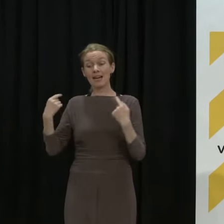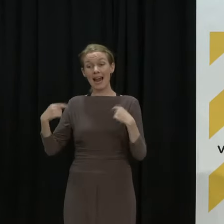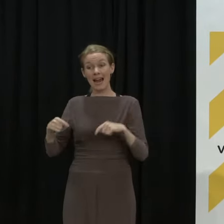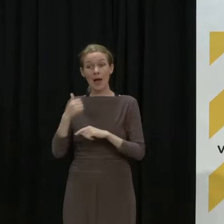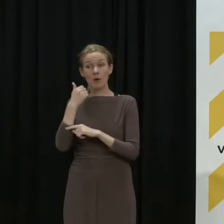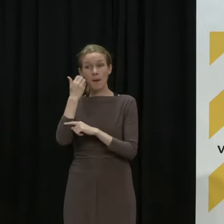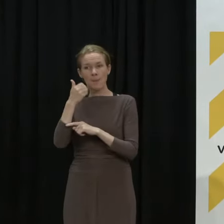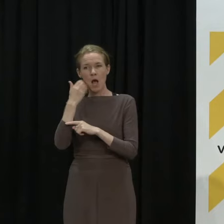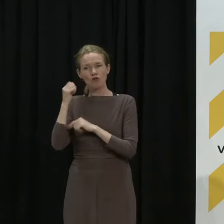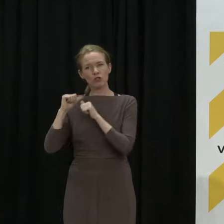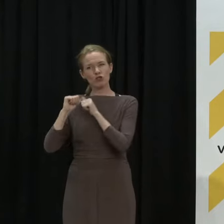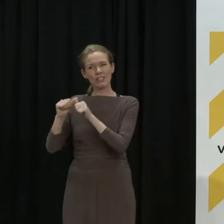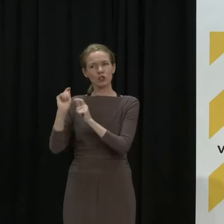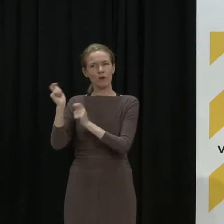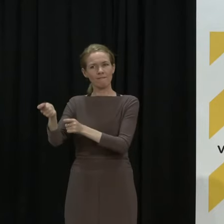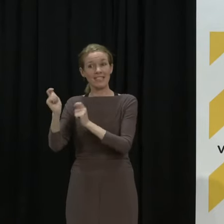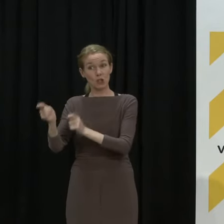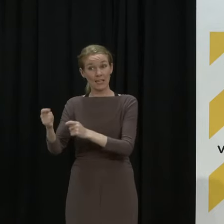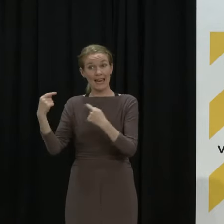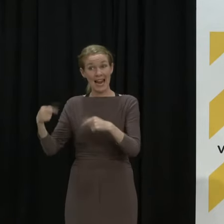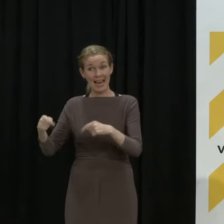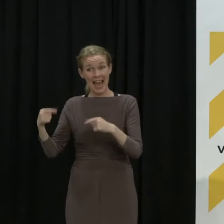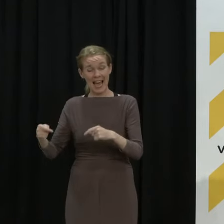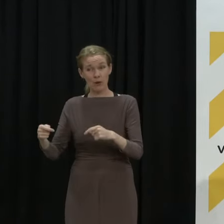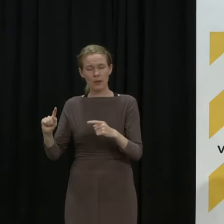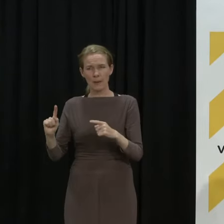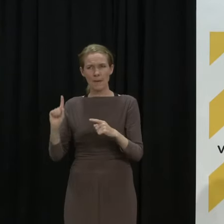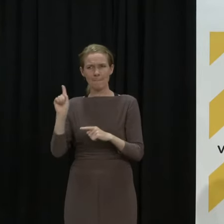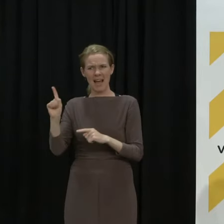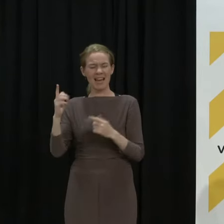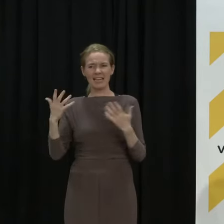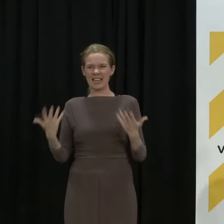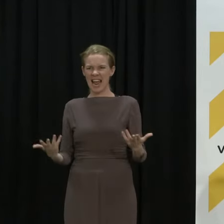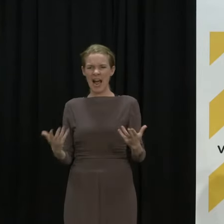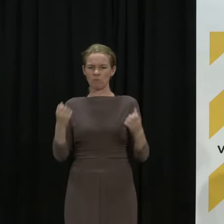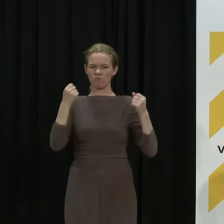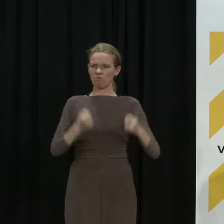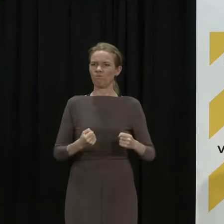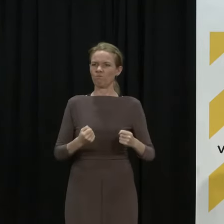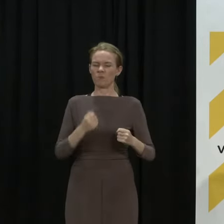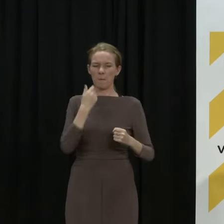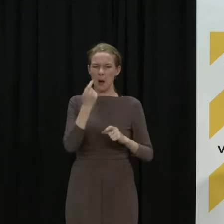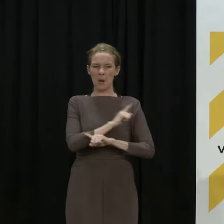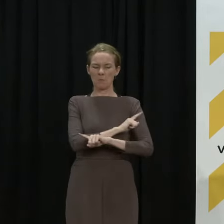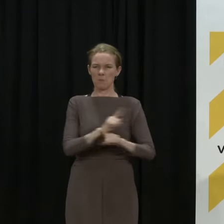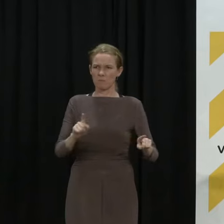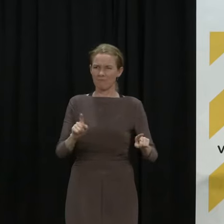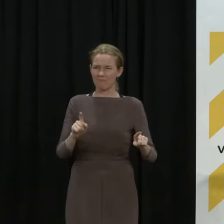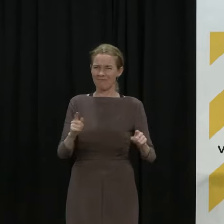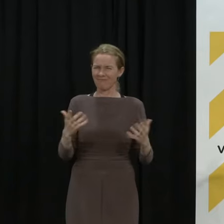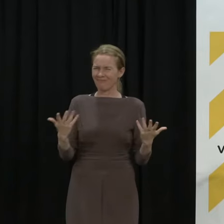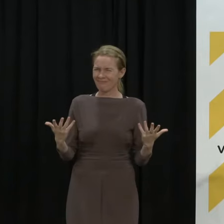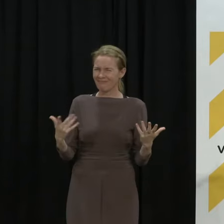3 lockdown for people, they need a right to guarantee,